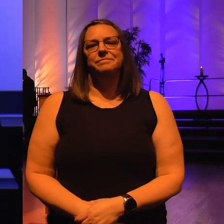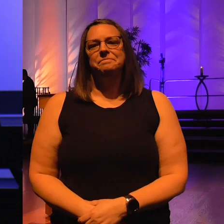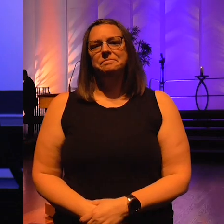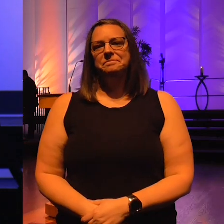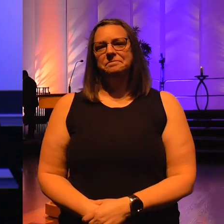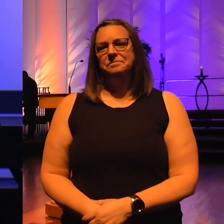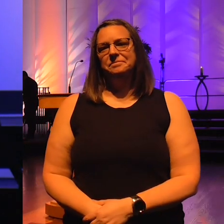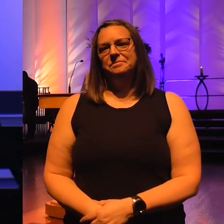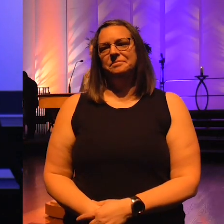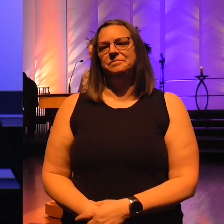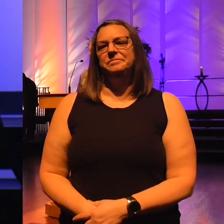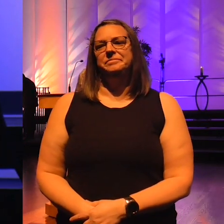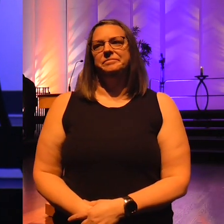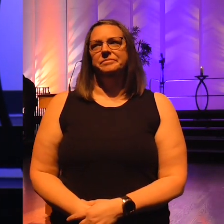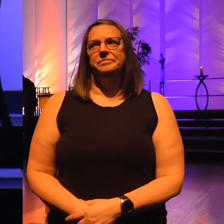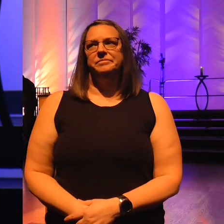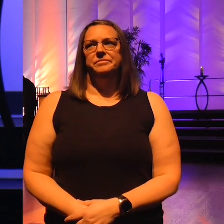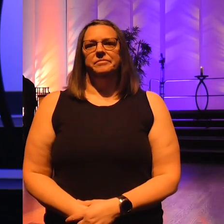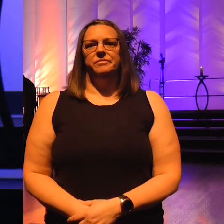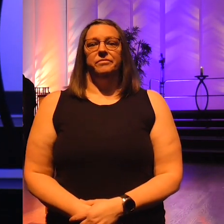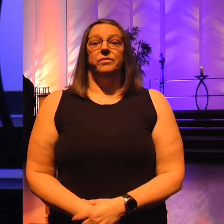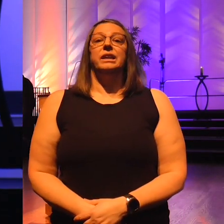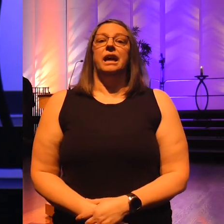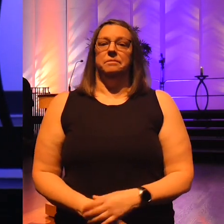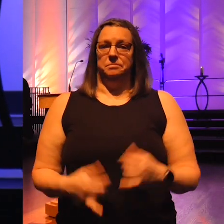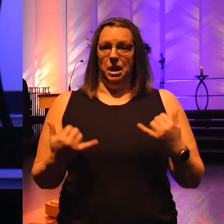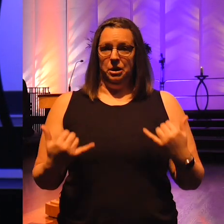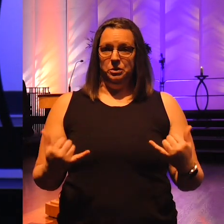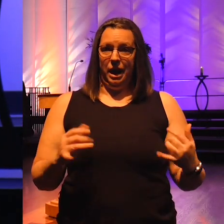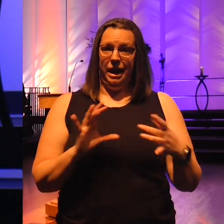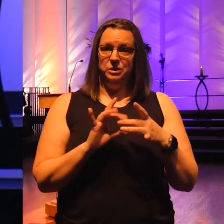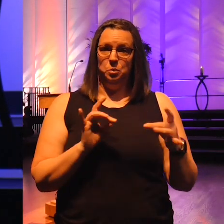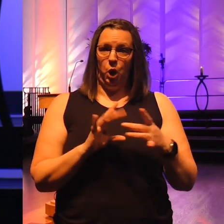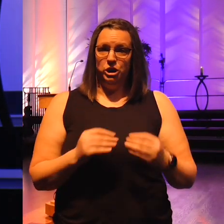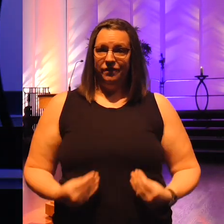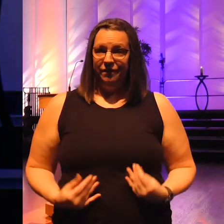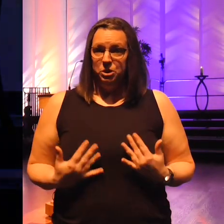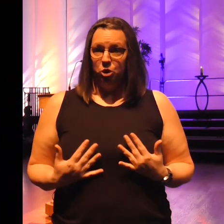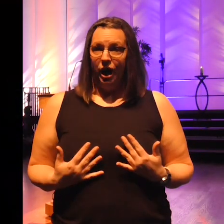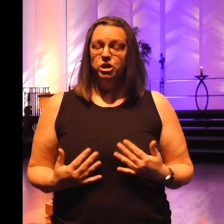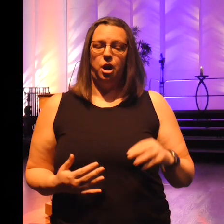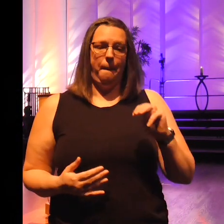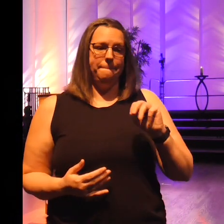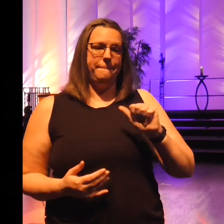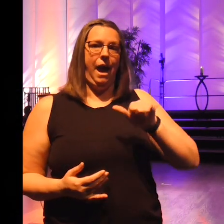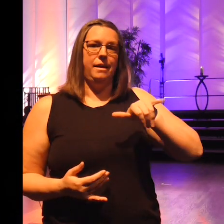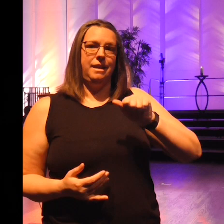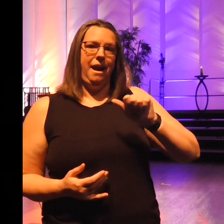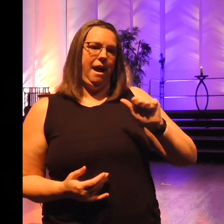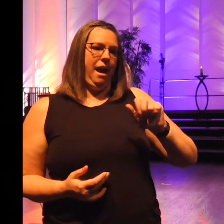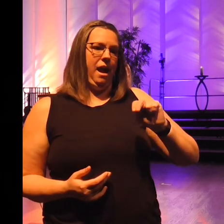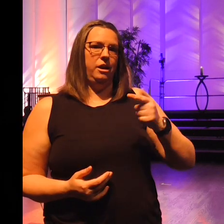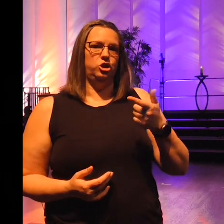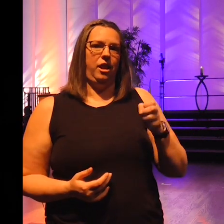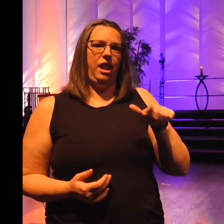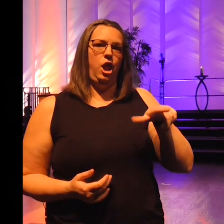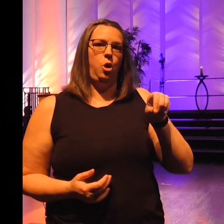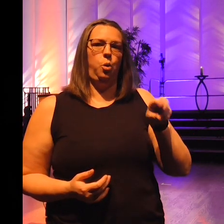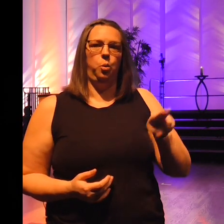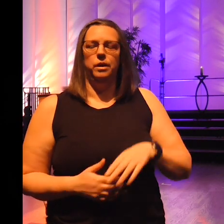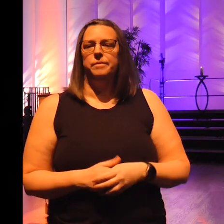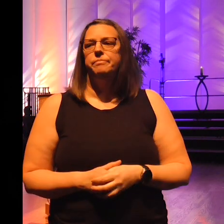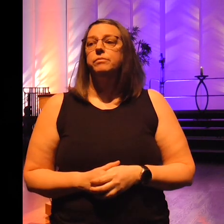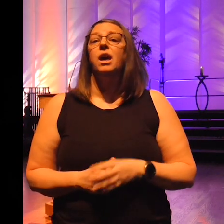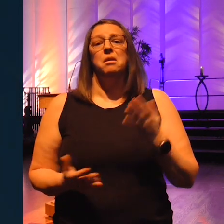our words of inspiration today come from Maya Angelou you may encounter many defeats